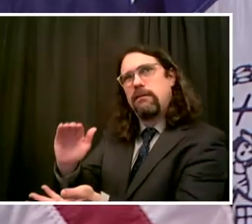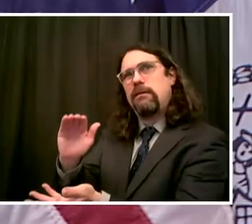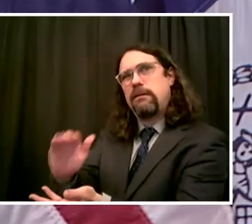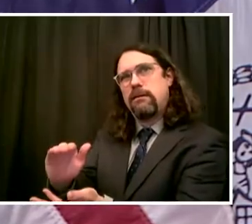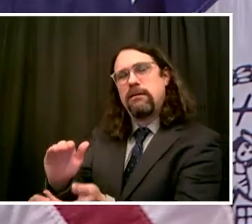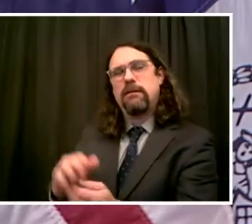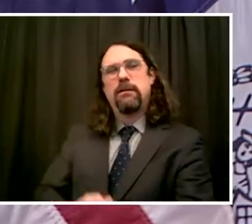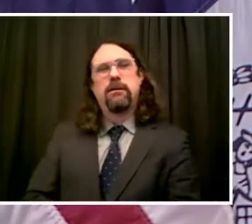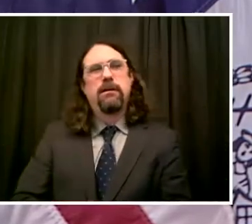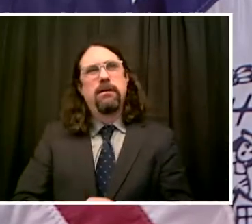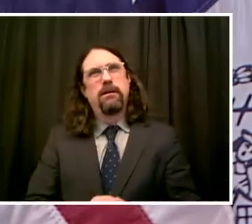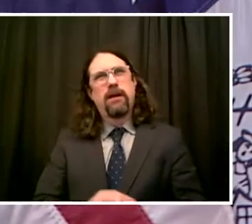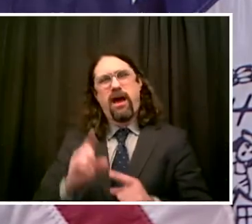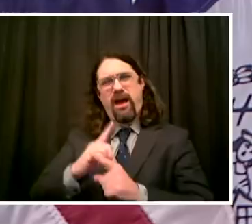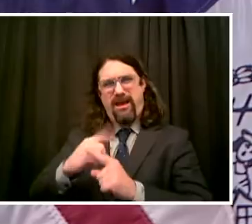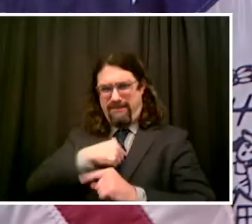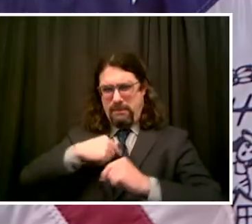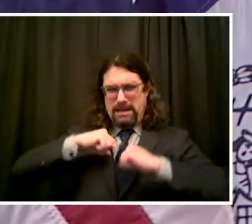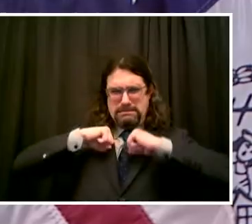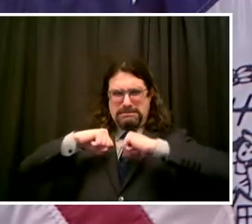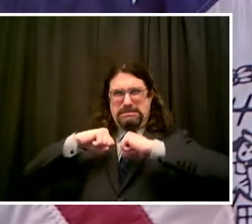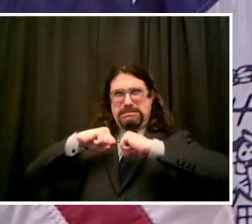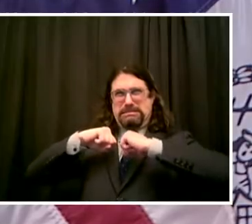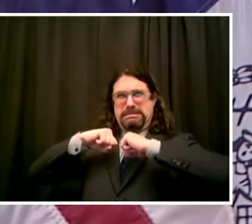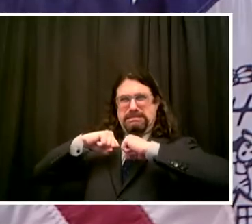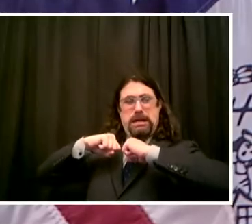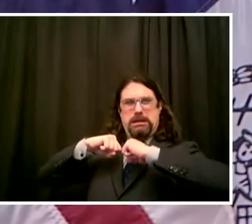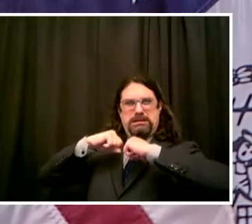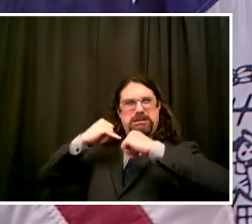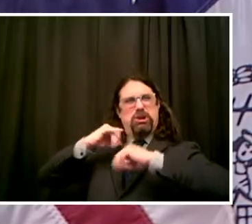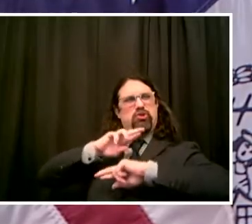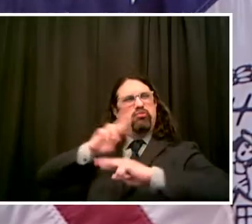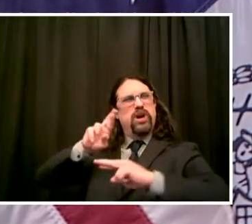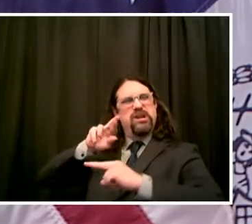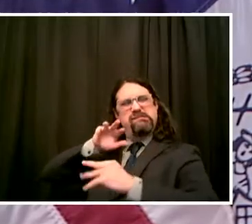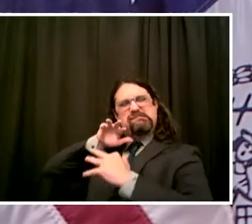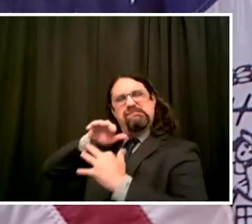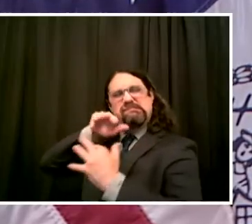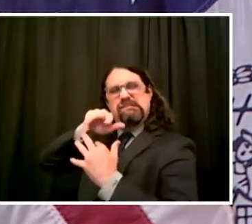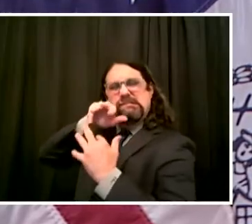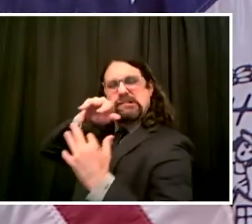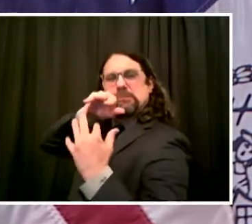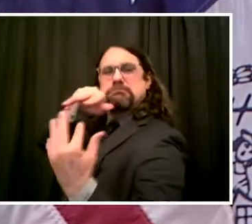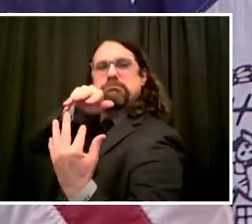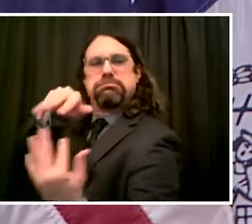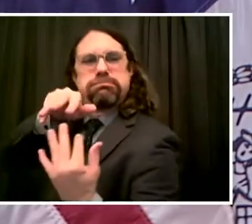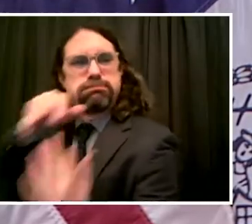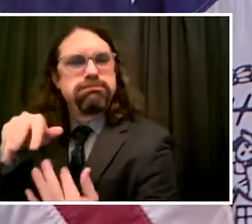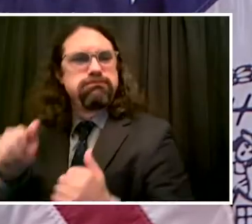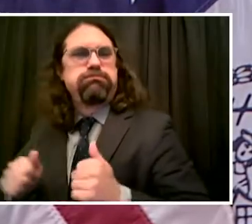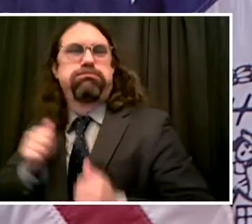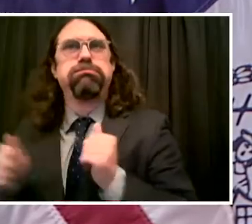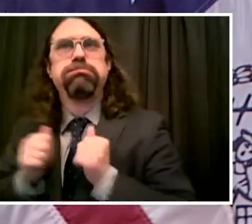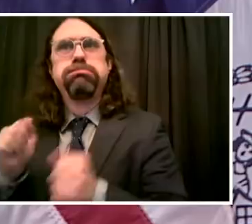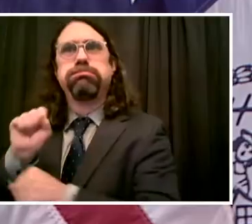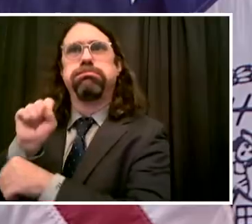PROGRESS. NOW AS I TALKED ABOUT A FEW D AGOH A T OEVN DISEASE, FIGHT BACK.